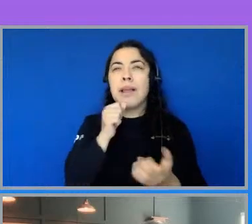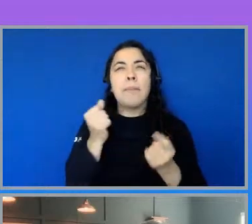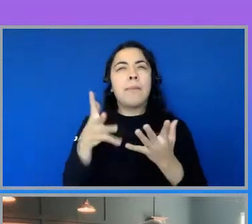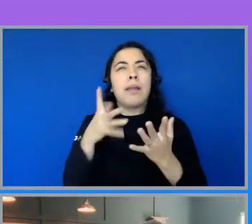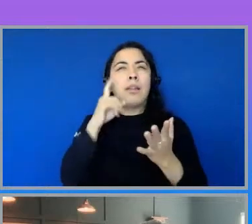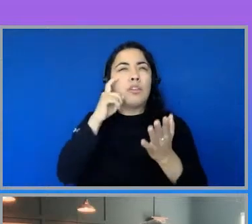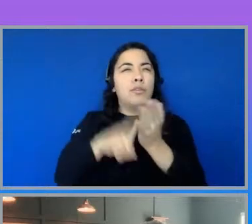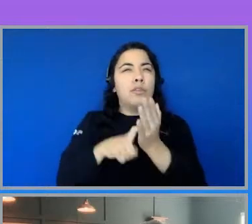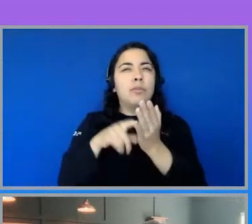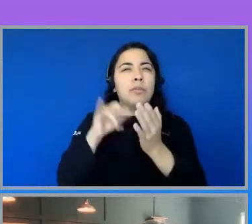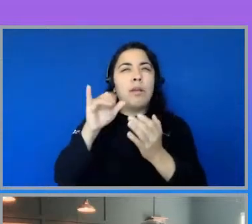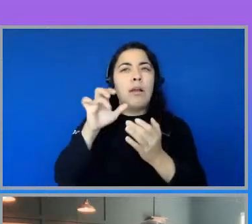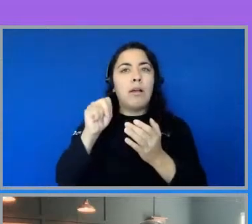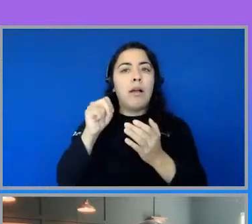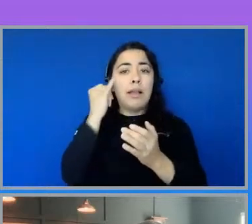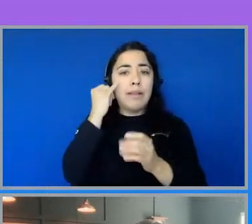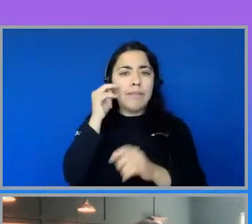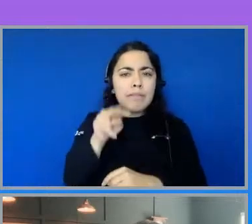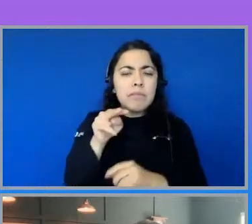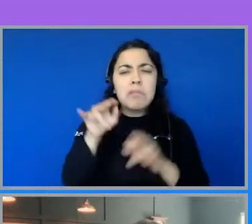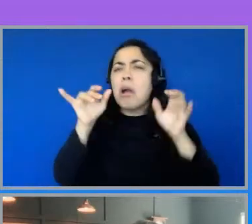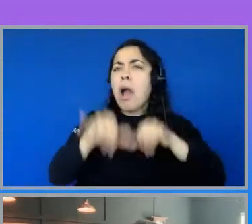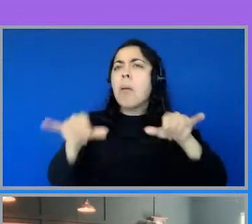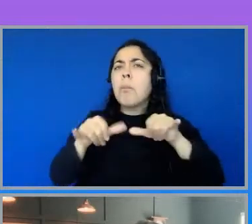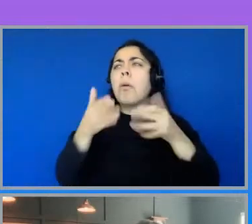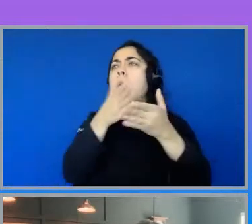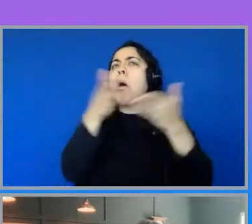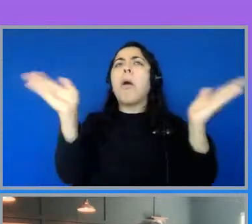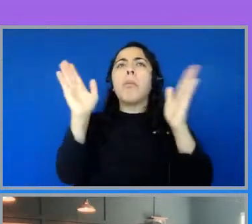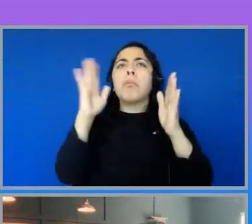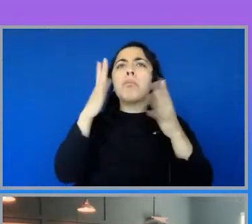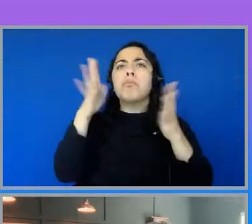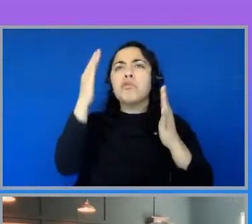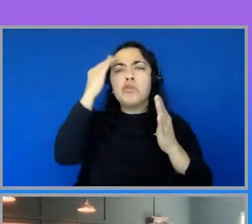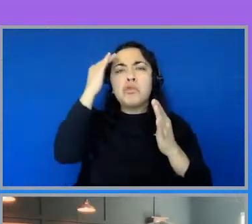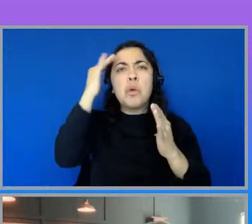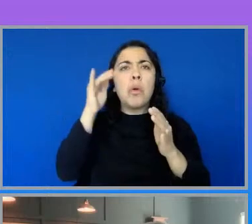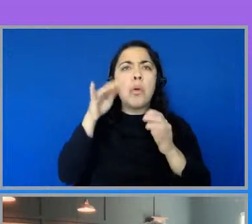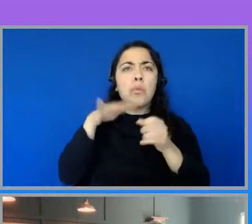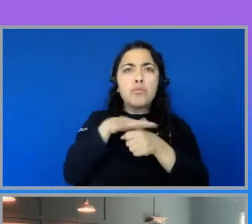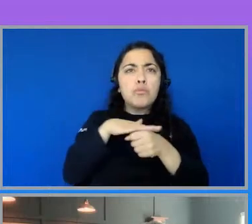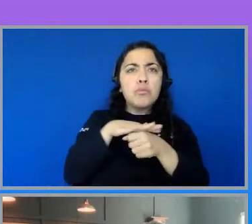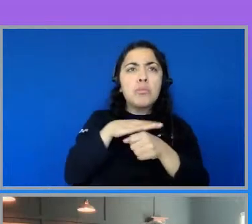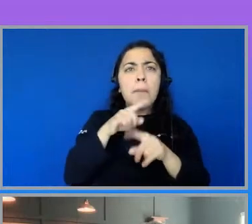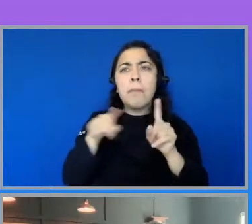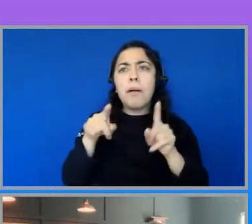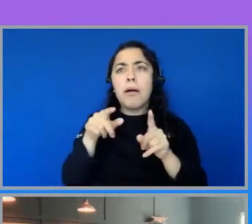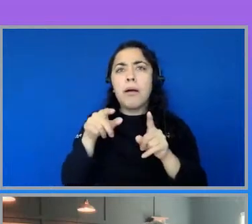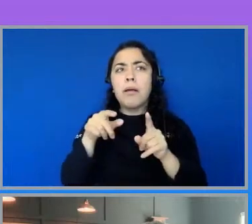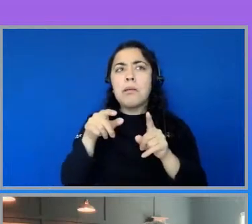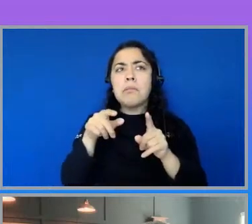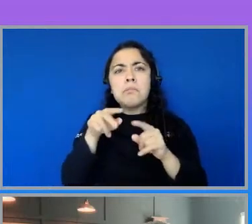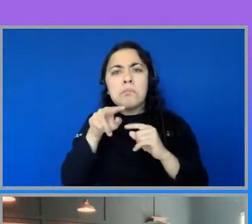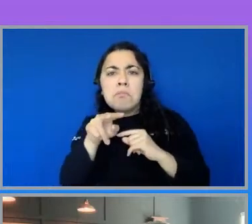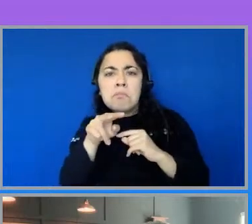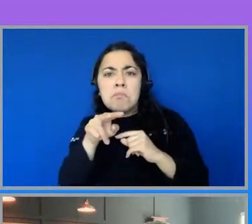universally recognized icons. So if this one is commonly known but not universally recognized, it could still be helpful. So